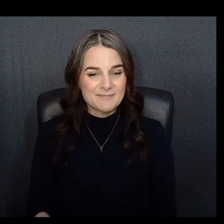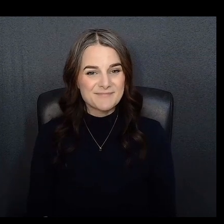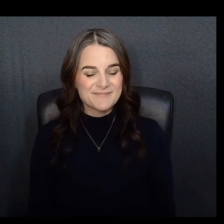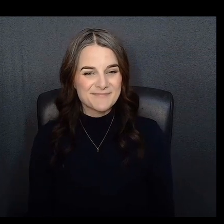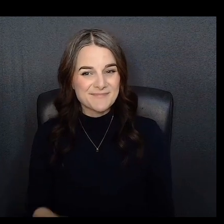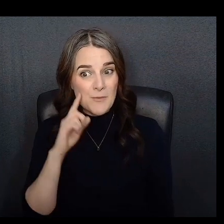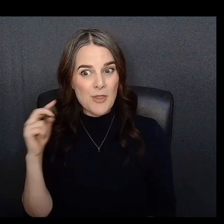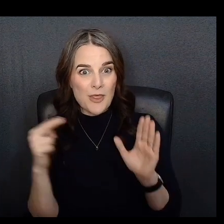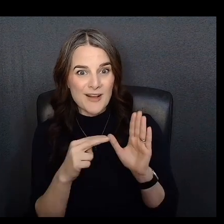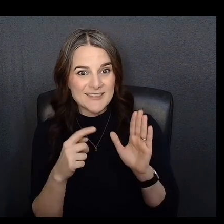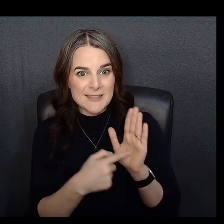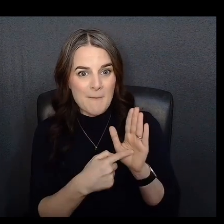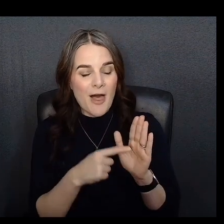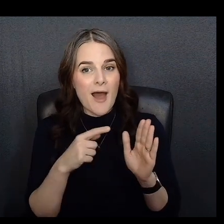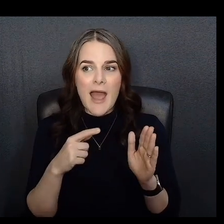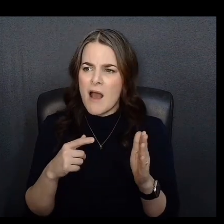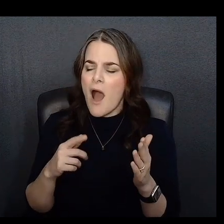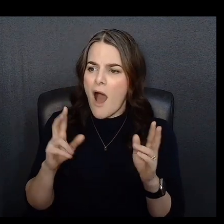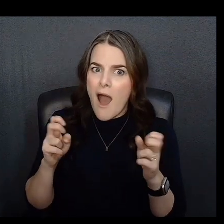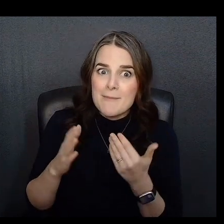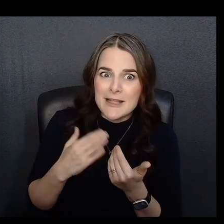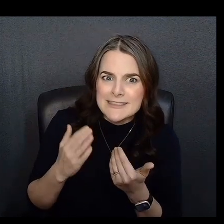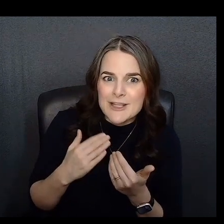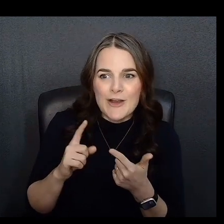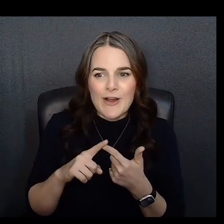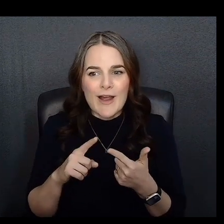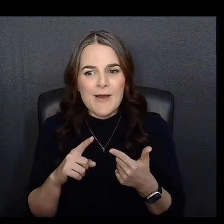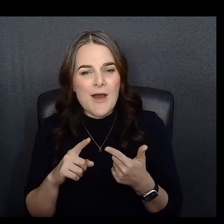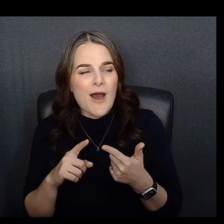it gets easier, I'm OK with you if, I'm uncomfortable,